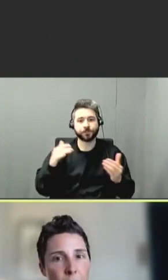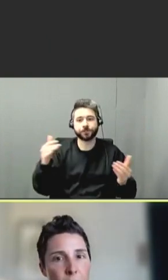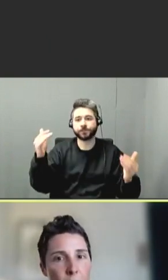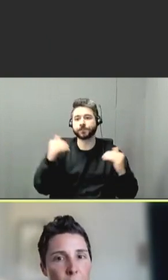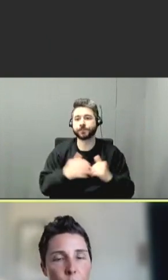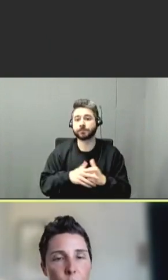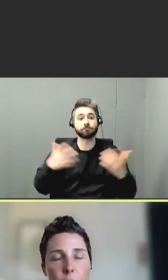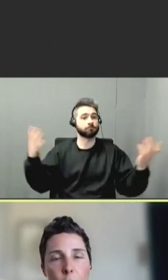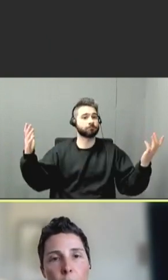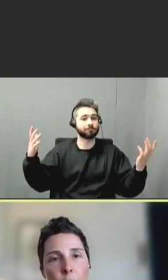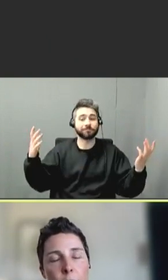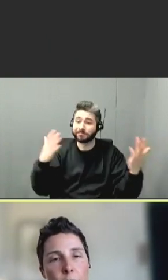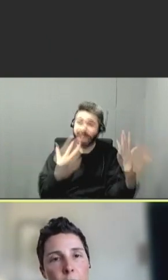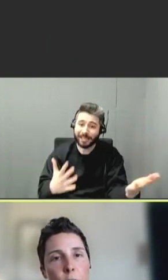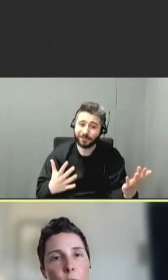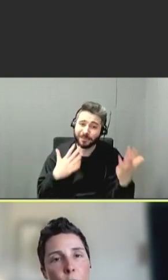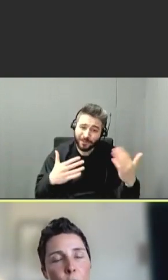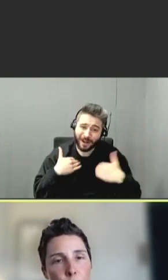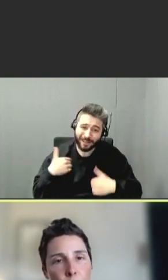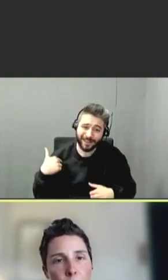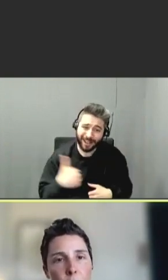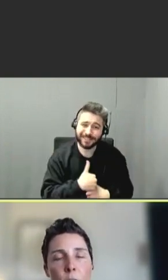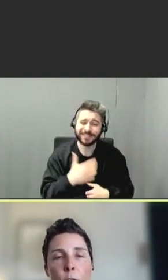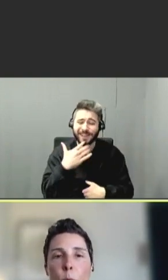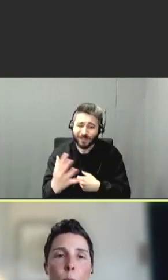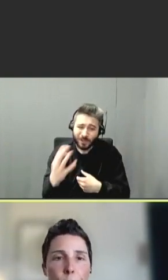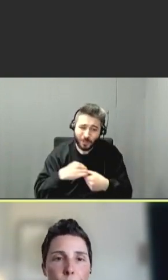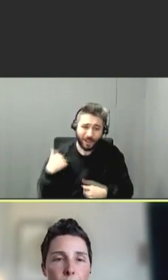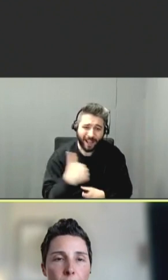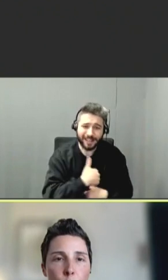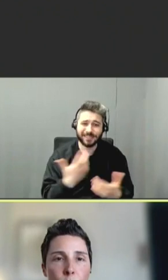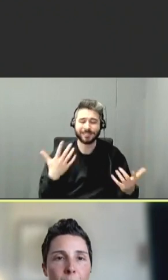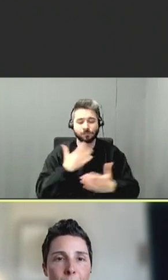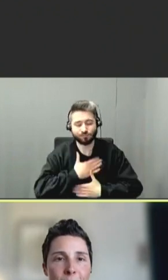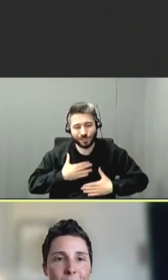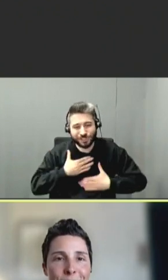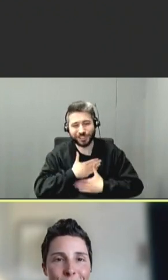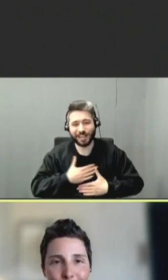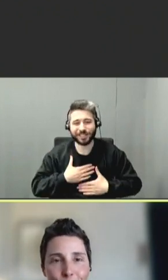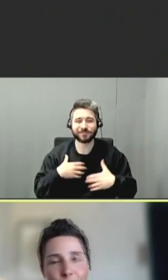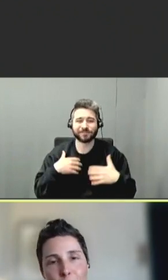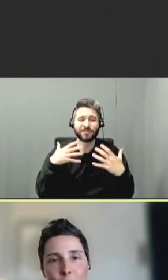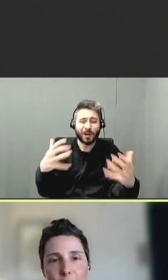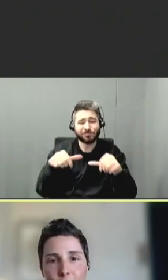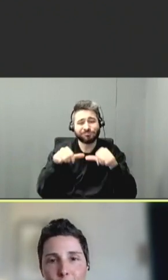So, finally, I thank you. Thank you for having us. Thank you for including us. We appreciate it and we'd like to continue the conversation.